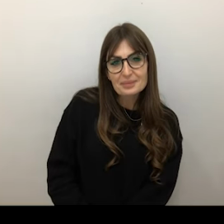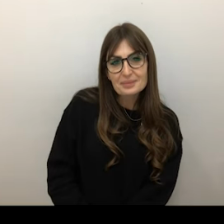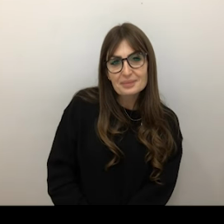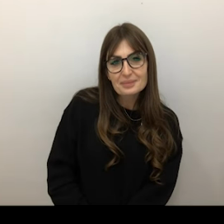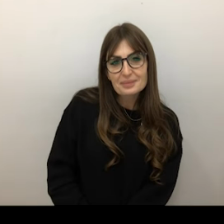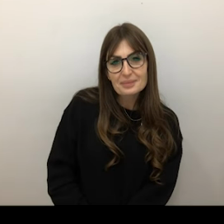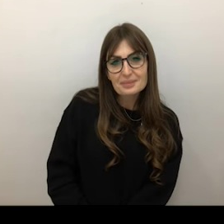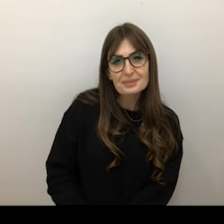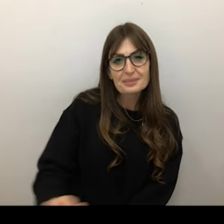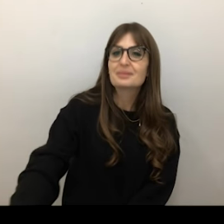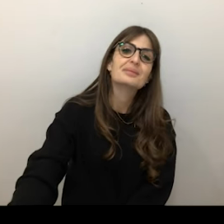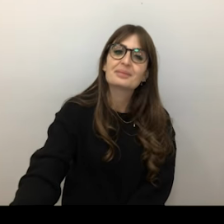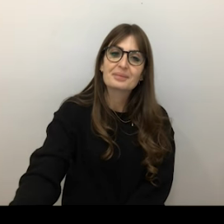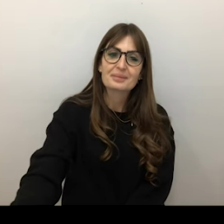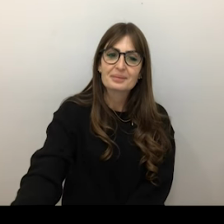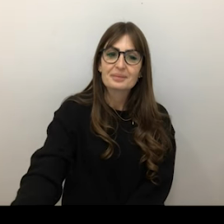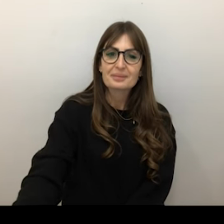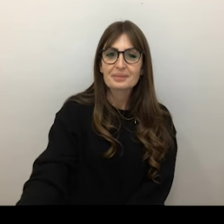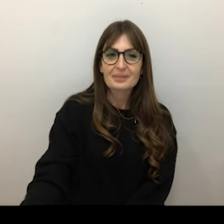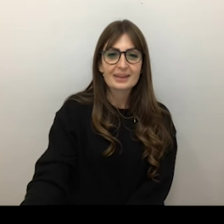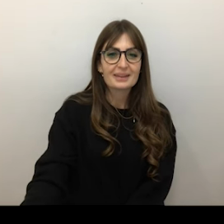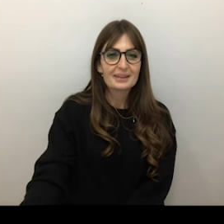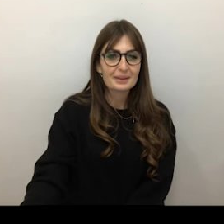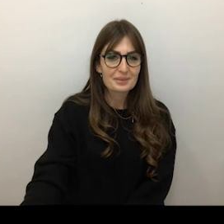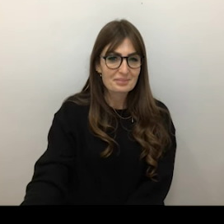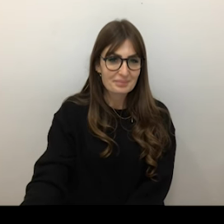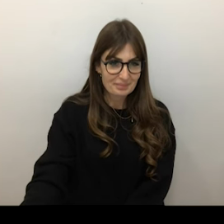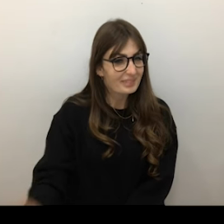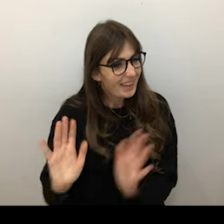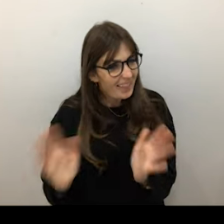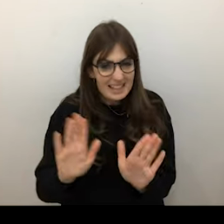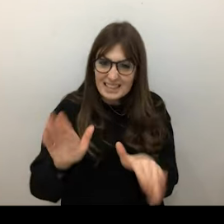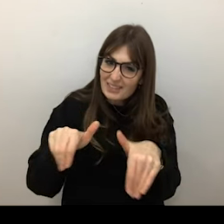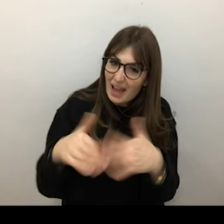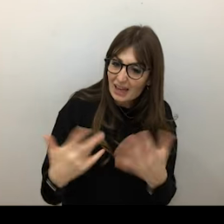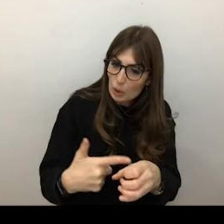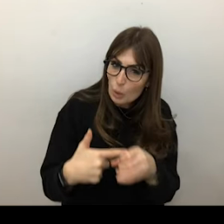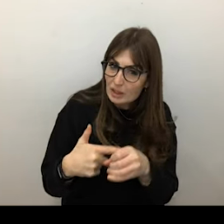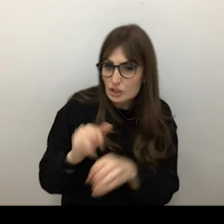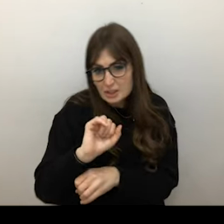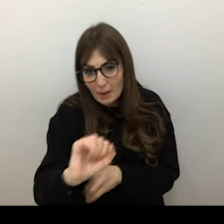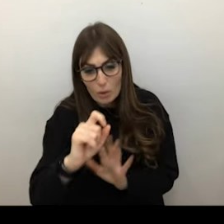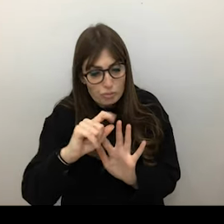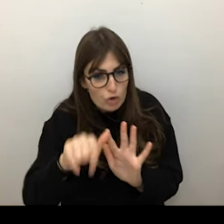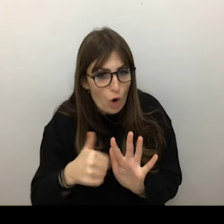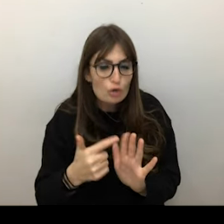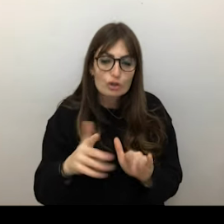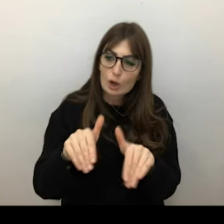And that's it from us. So if you have any questions about your project or